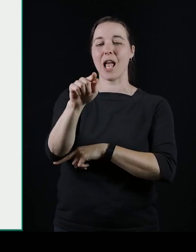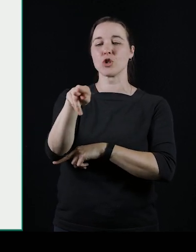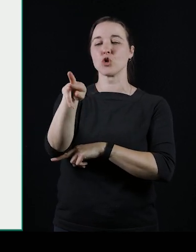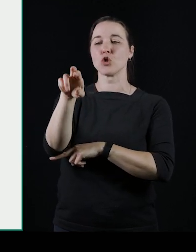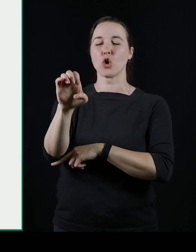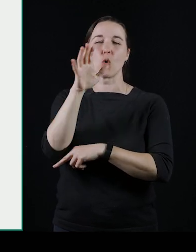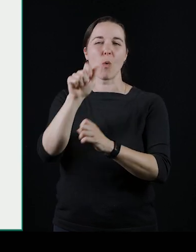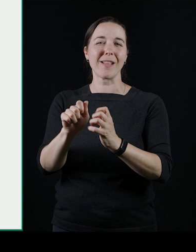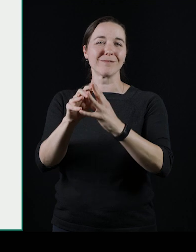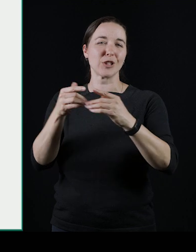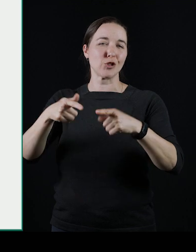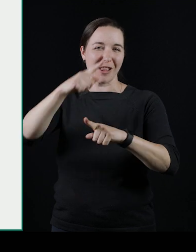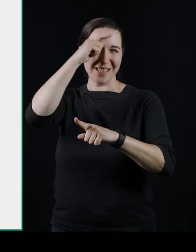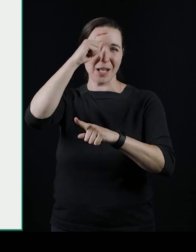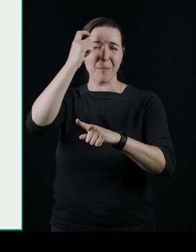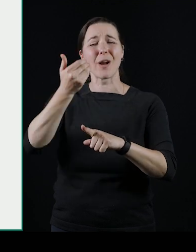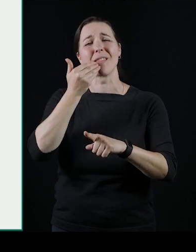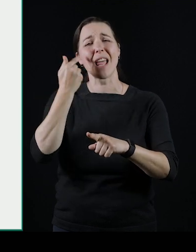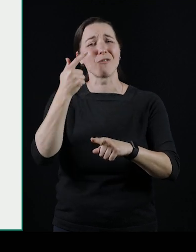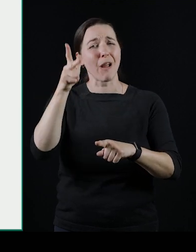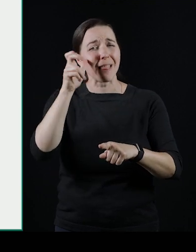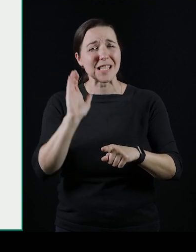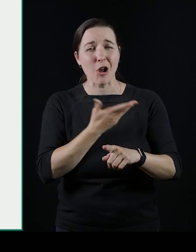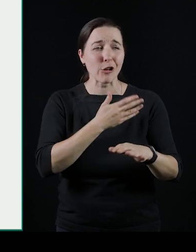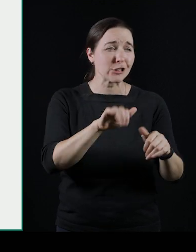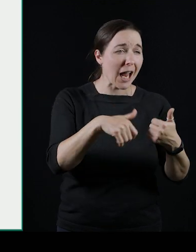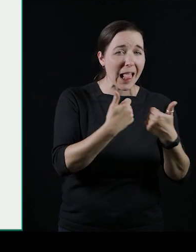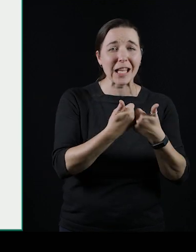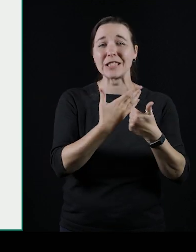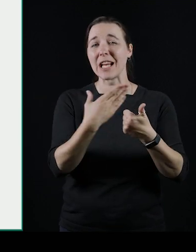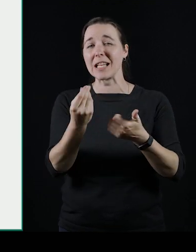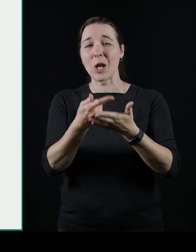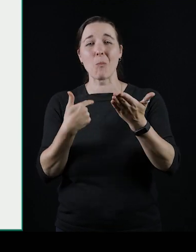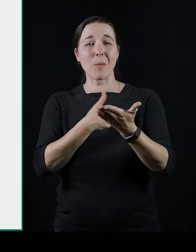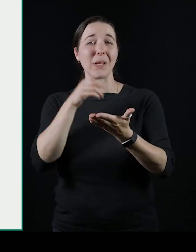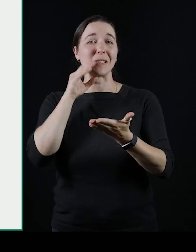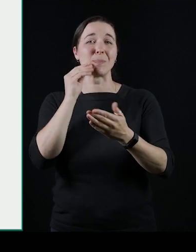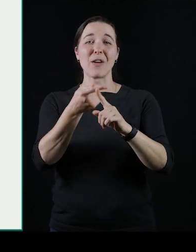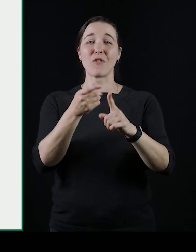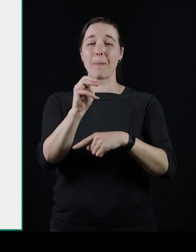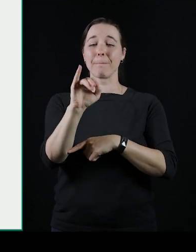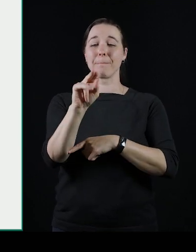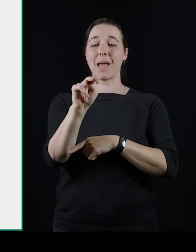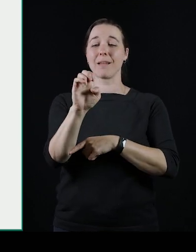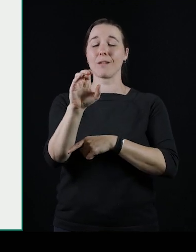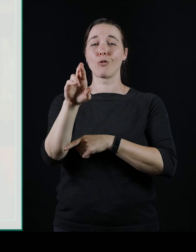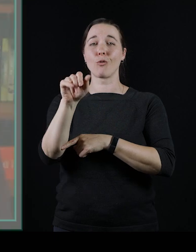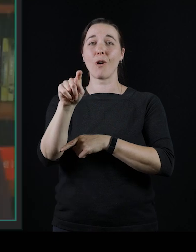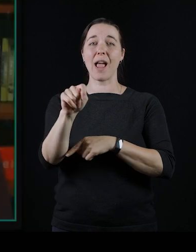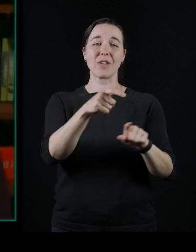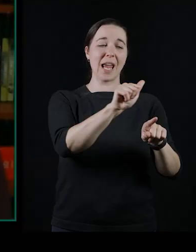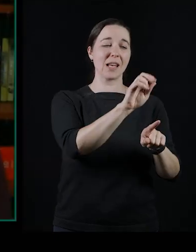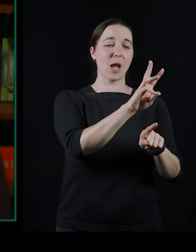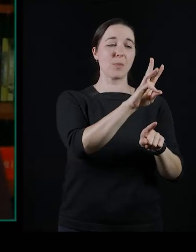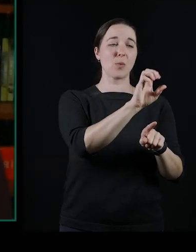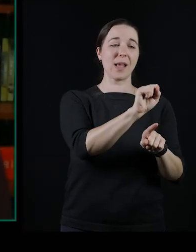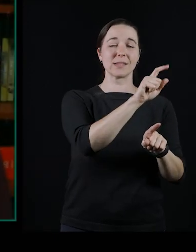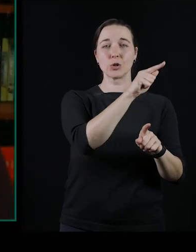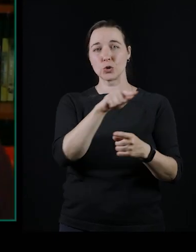Thank you for listening to the challenges we faced and the lessons we learned while moving Minecraft Realms from AWS to Azure. Enjoy GDC.